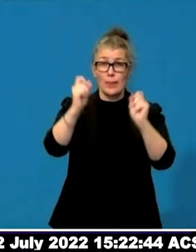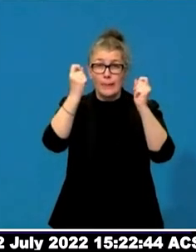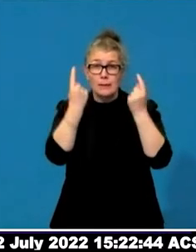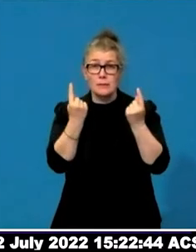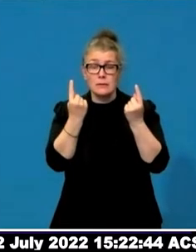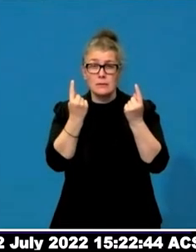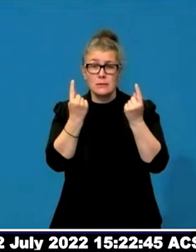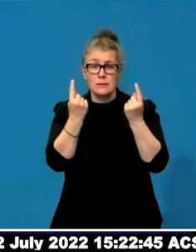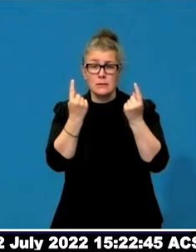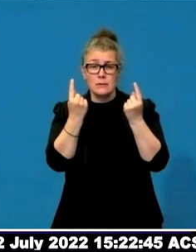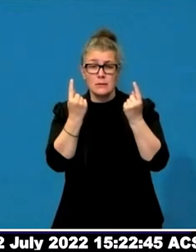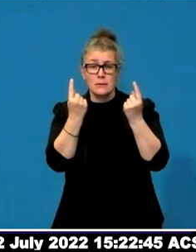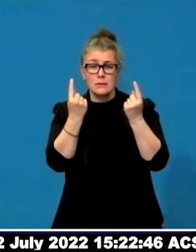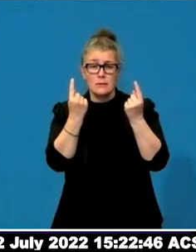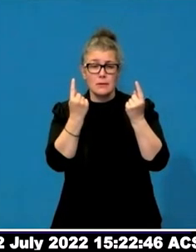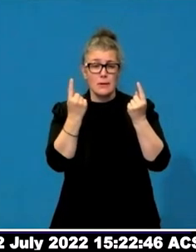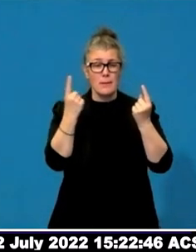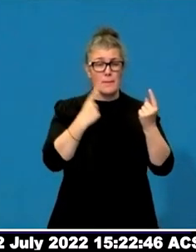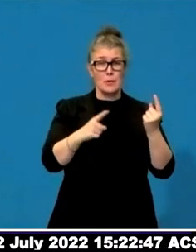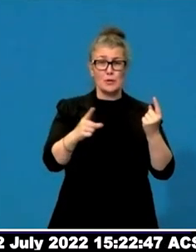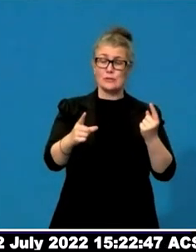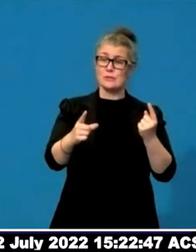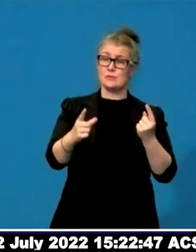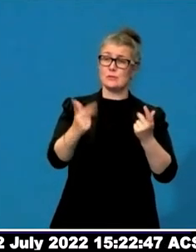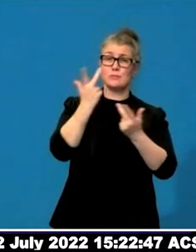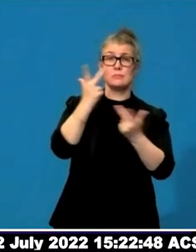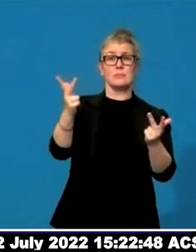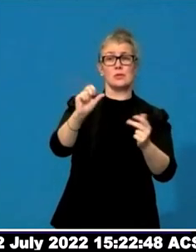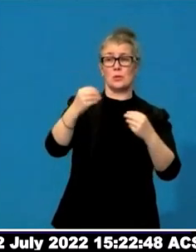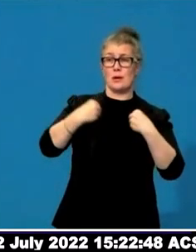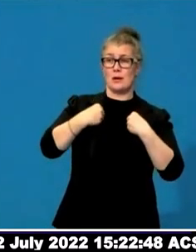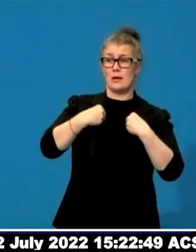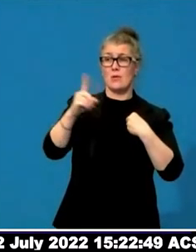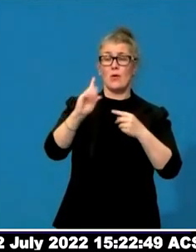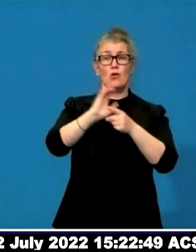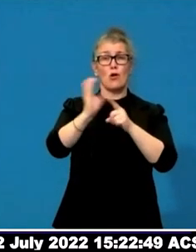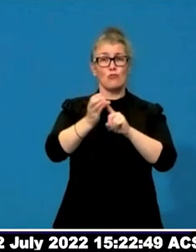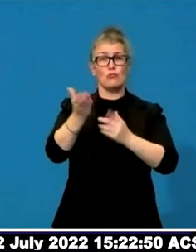you present your company as a cultural services provider but,